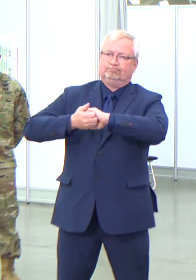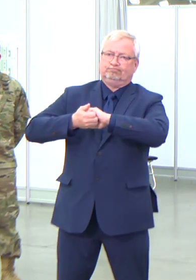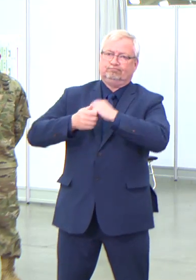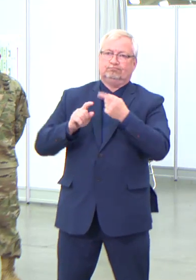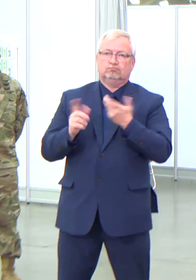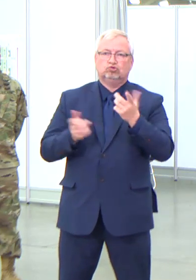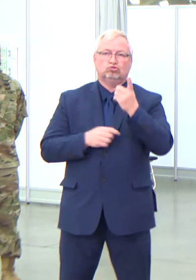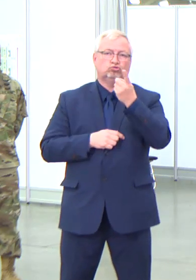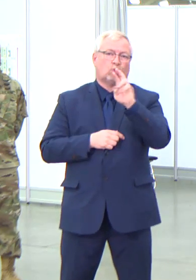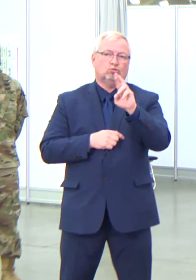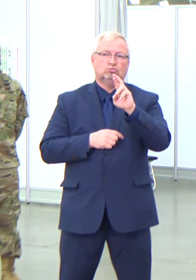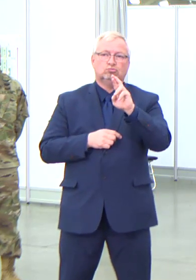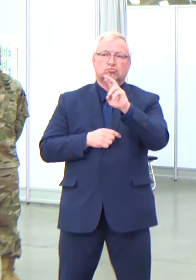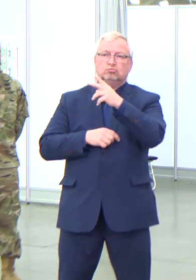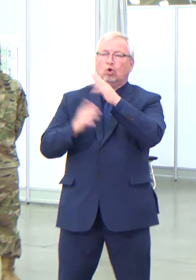two hospitals